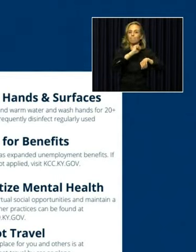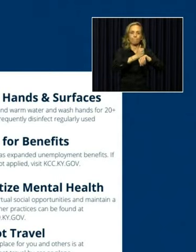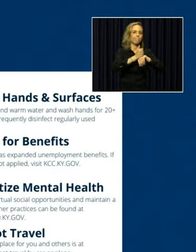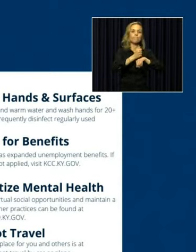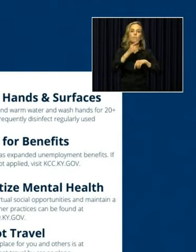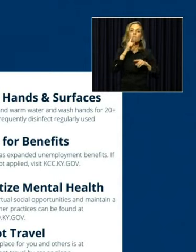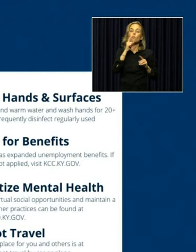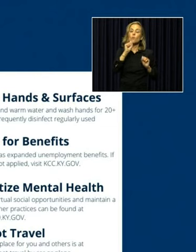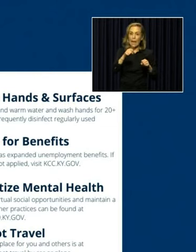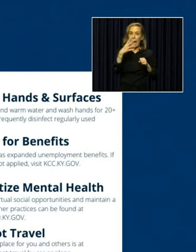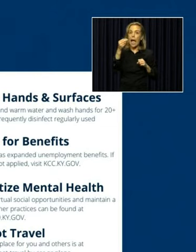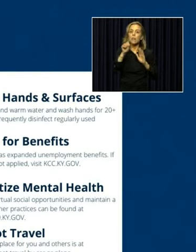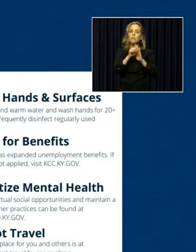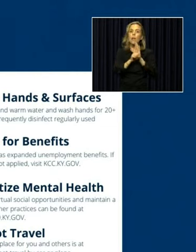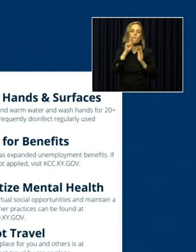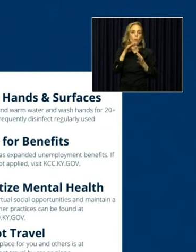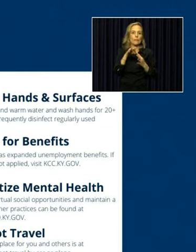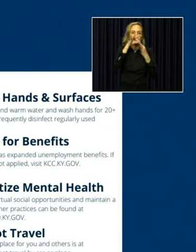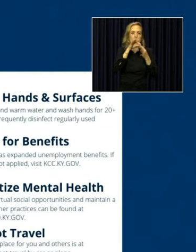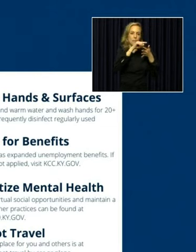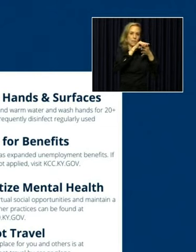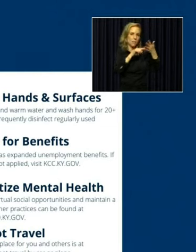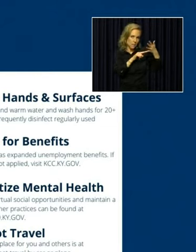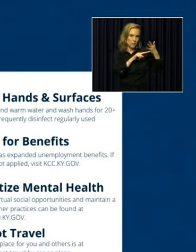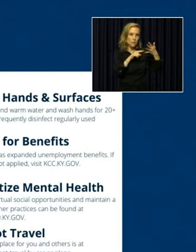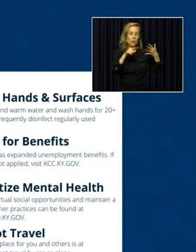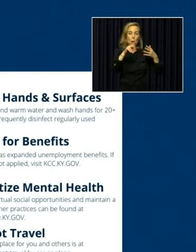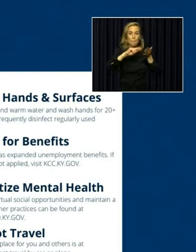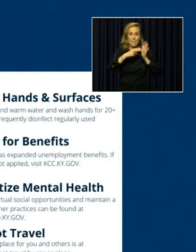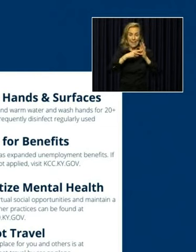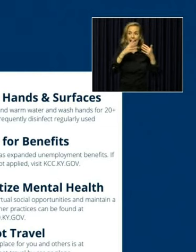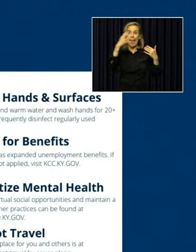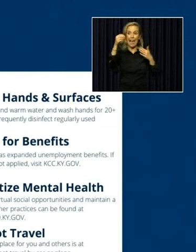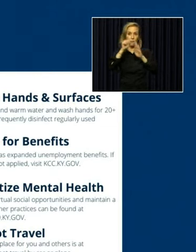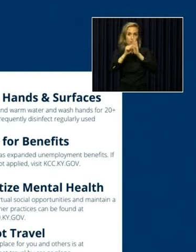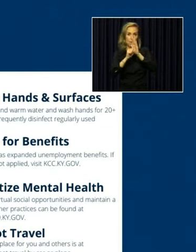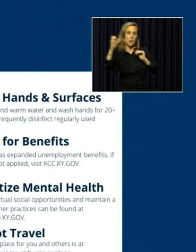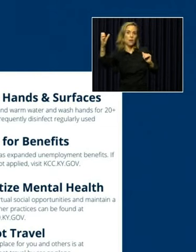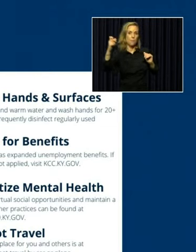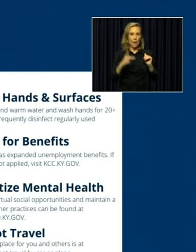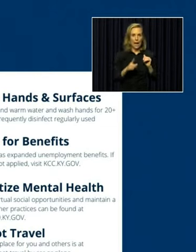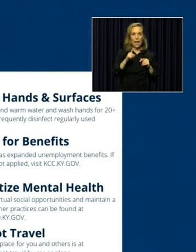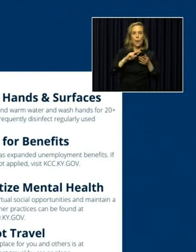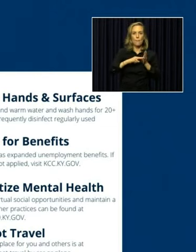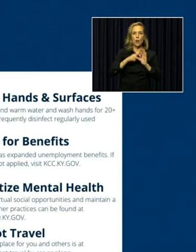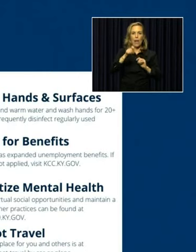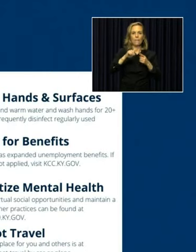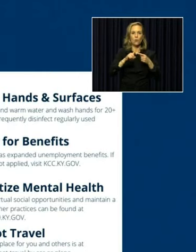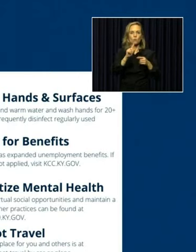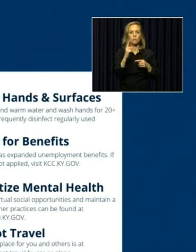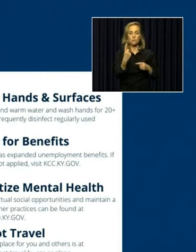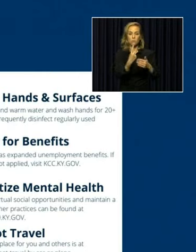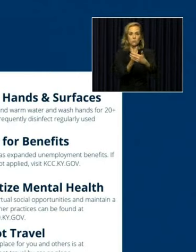BEHAVIOR THAT WE WANT. WE'RE NEVER GOING TO BE ABLE TO USE SIMPLE ENFORCEMENT TO GET